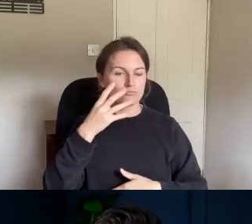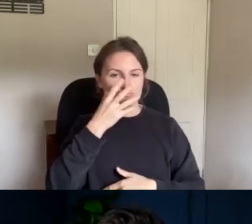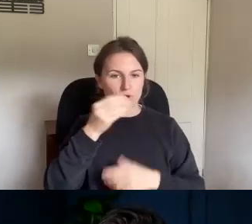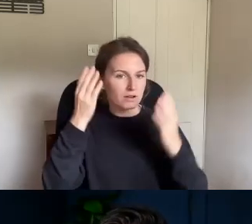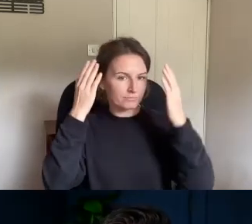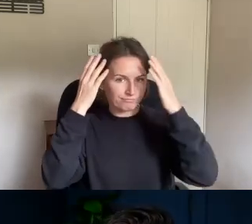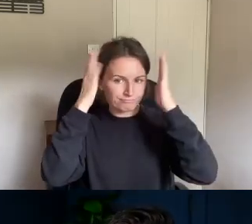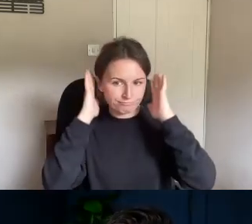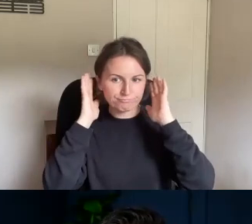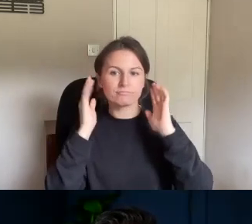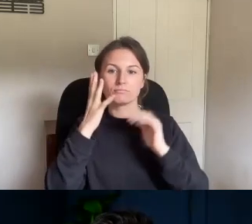in my blue room.